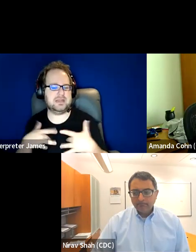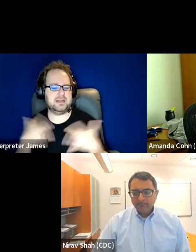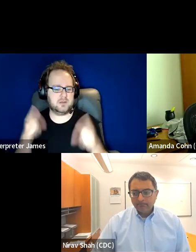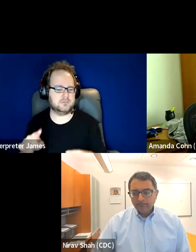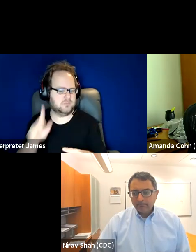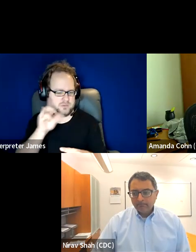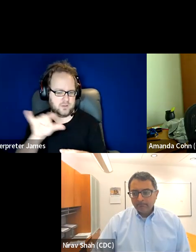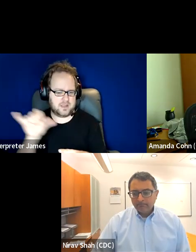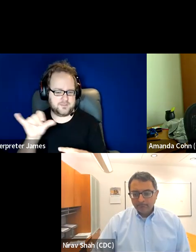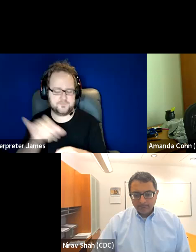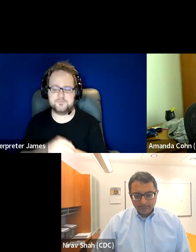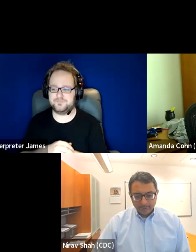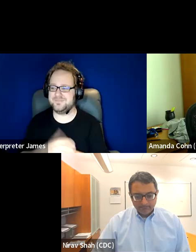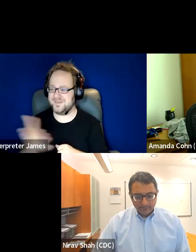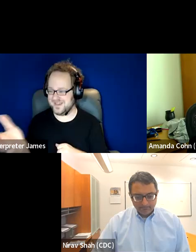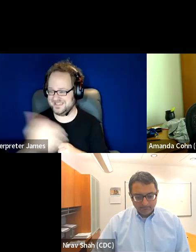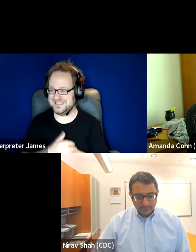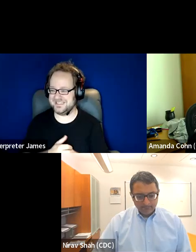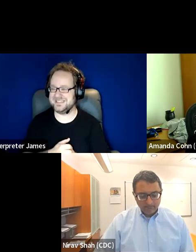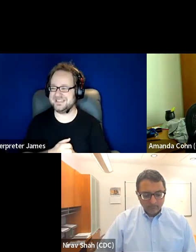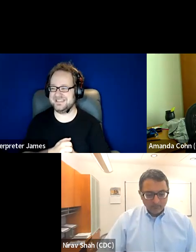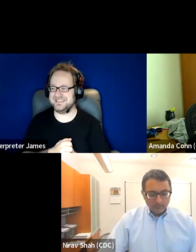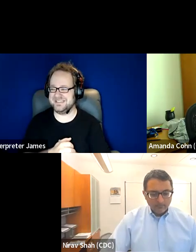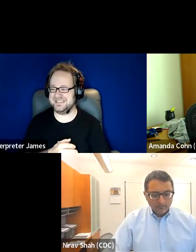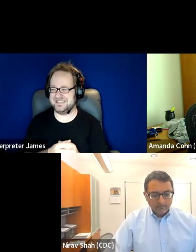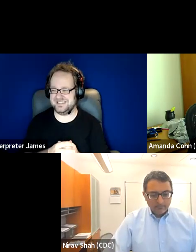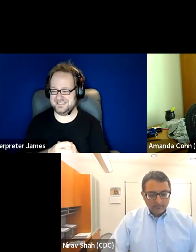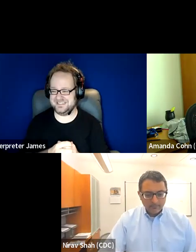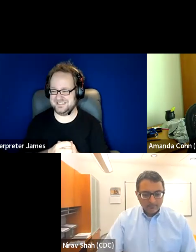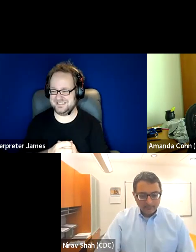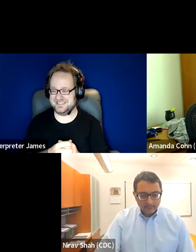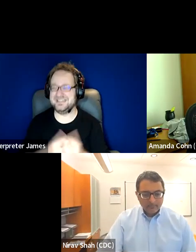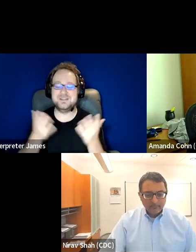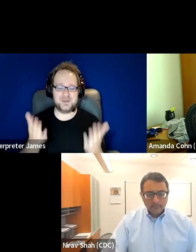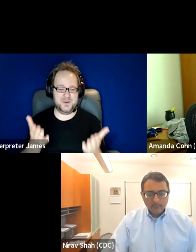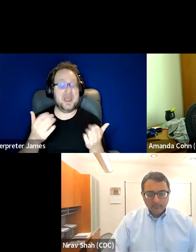» Dr. Twentyman: I just threw